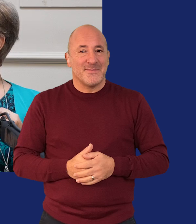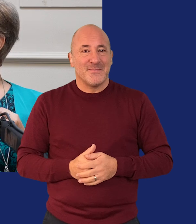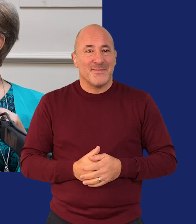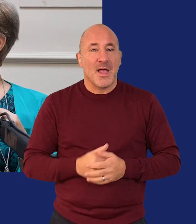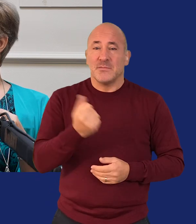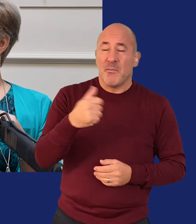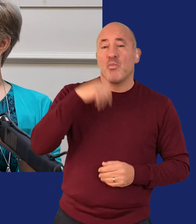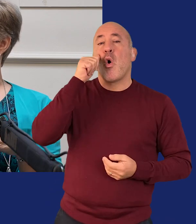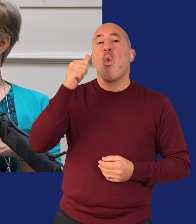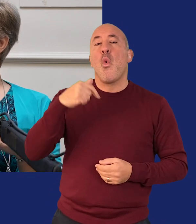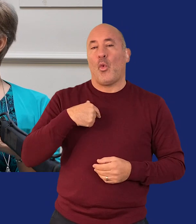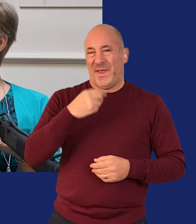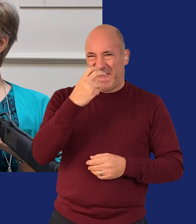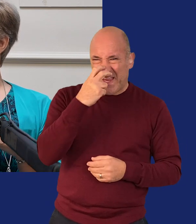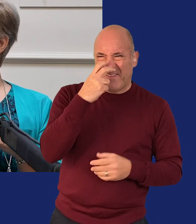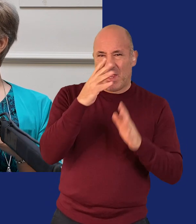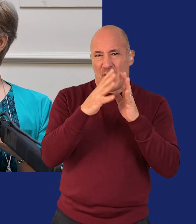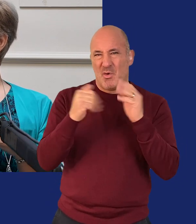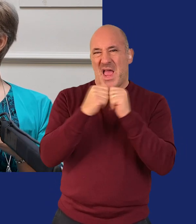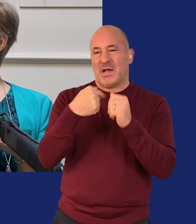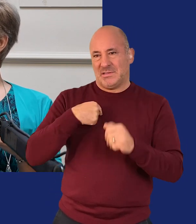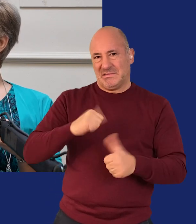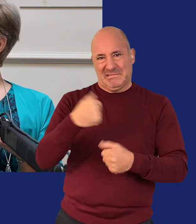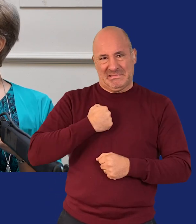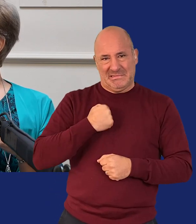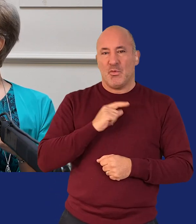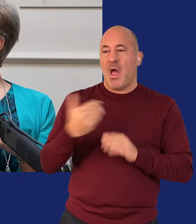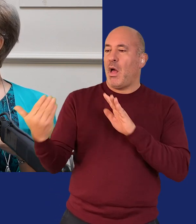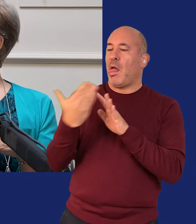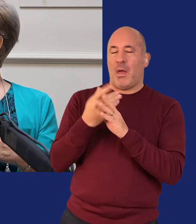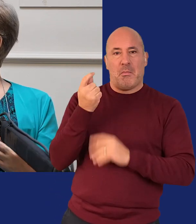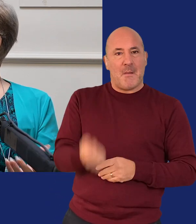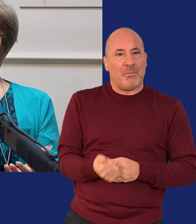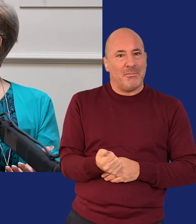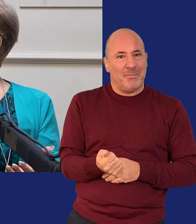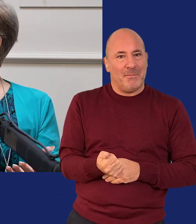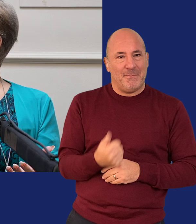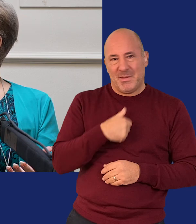So, um, we have some, you know, I tend to work better at evenings and weekends because there aren't so many interruptions.